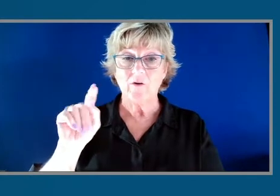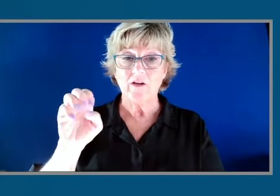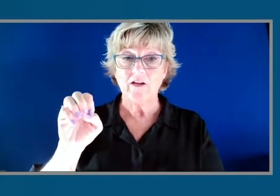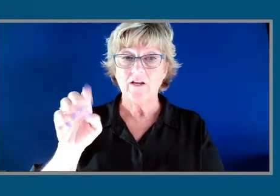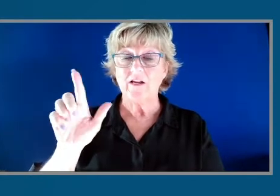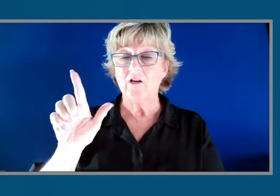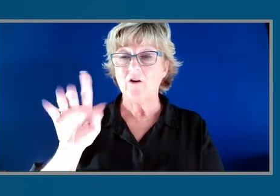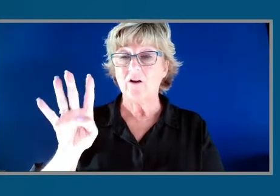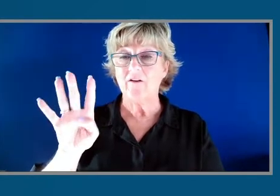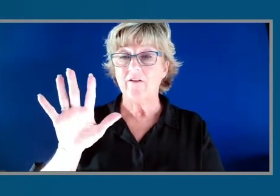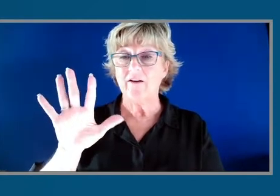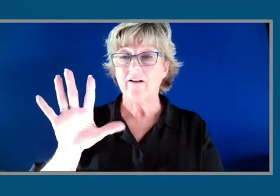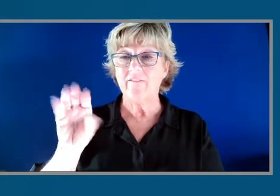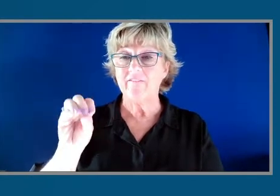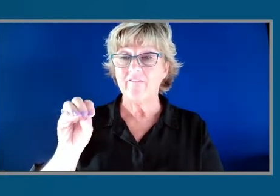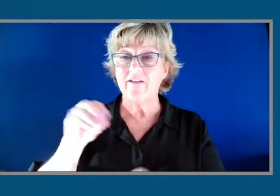Studio: sacramento California 95814.